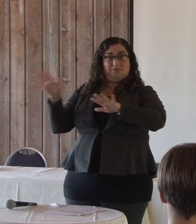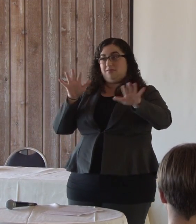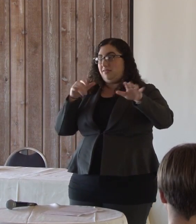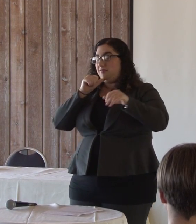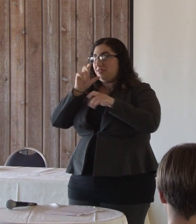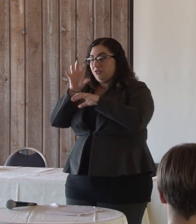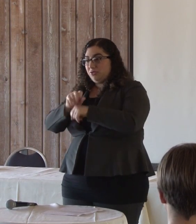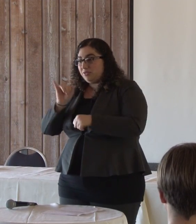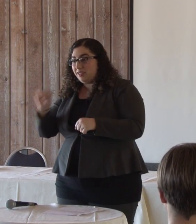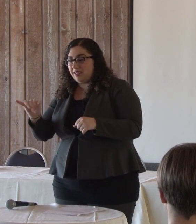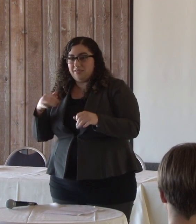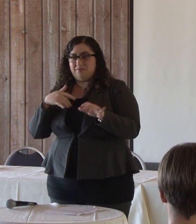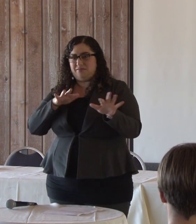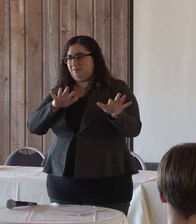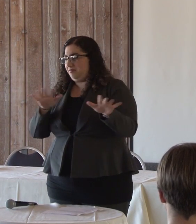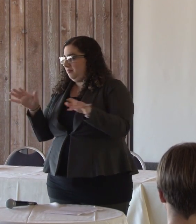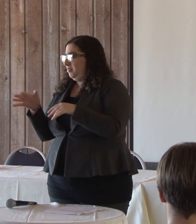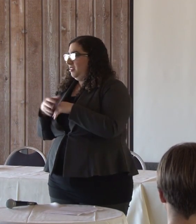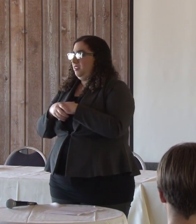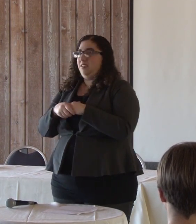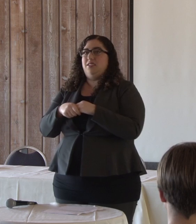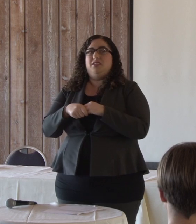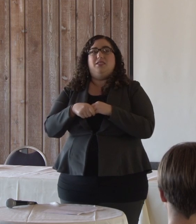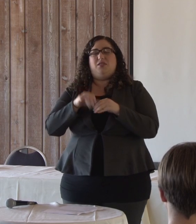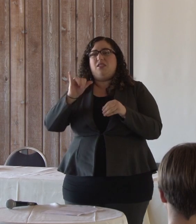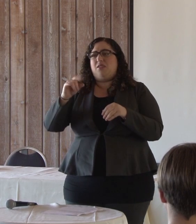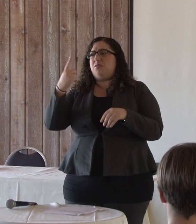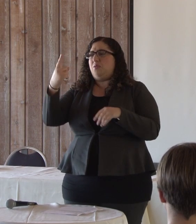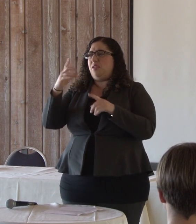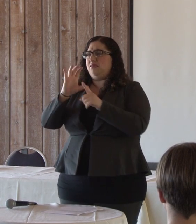environment they forced a hearing aid on me I didn't know what to do I